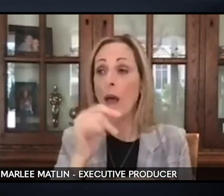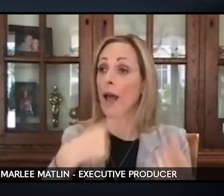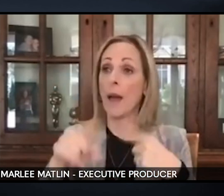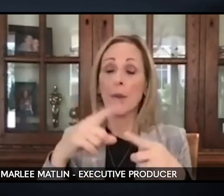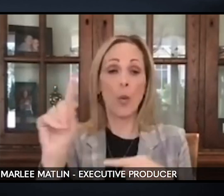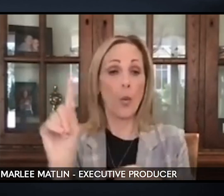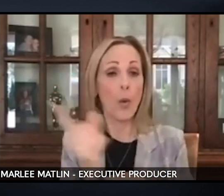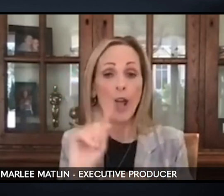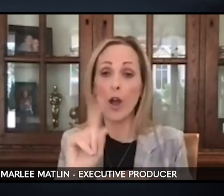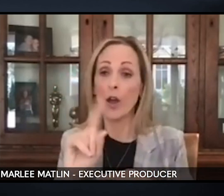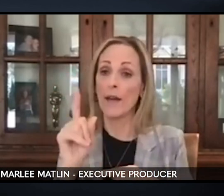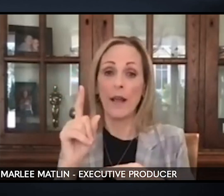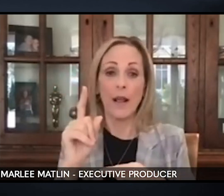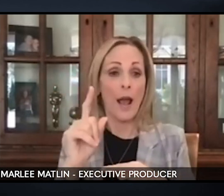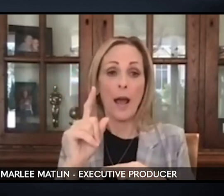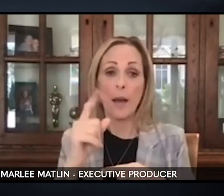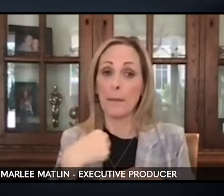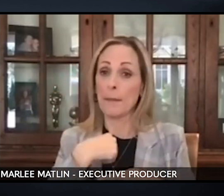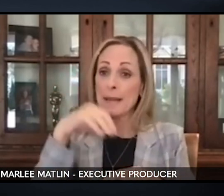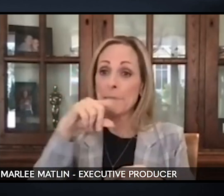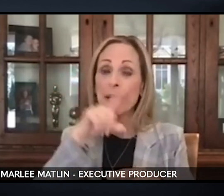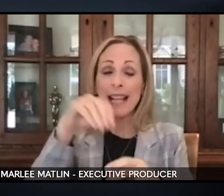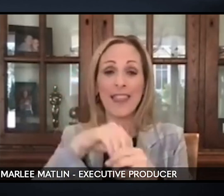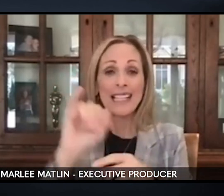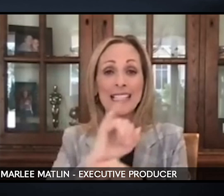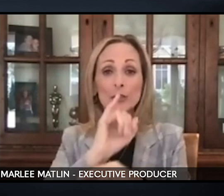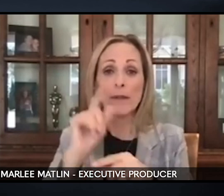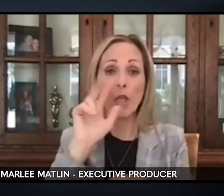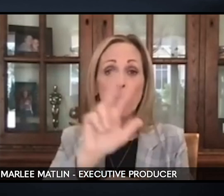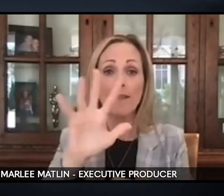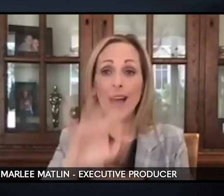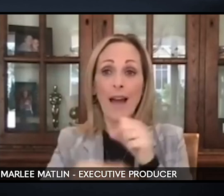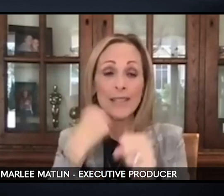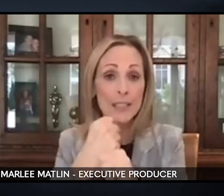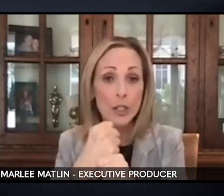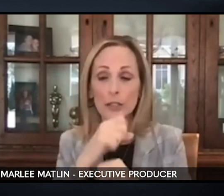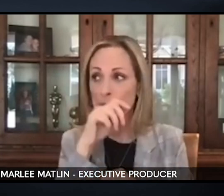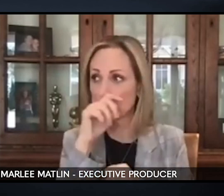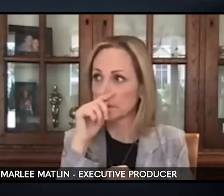authentically. And we've come a long way from when I was in this industry, having